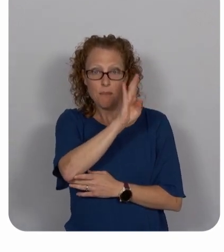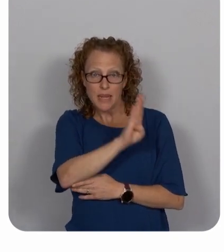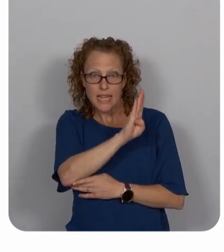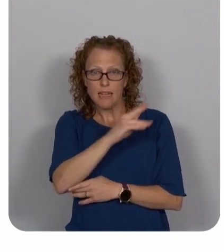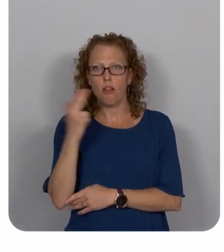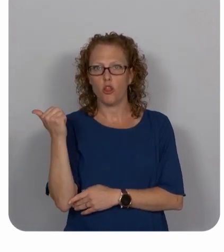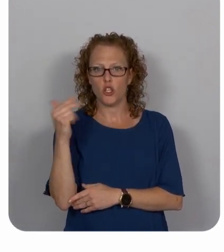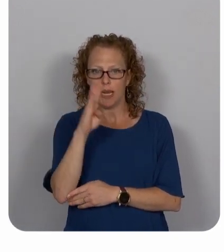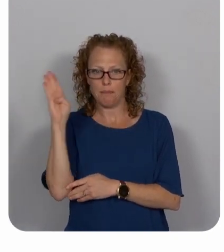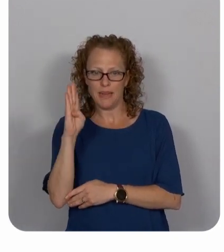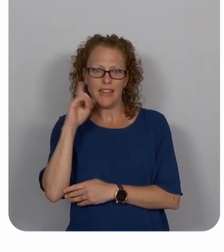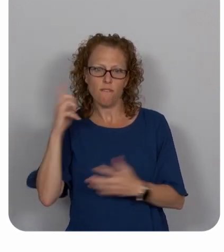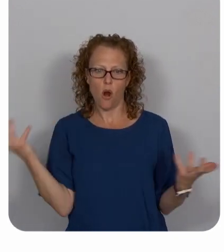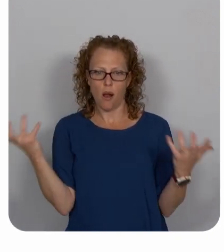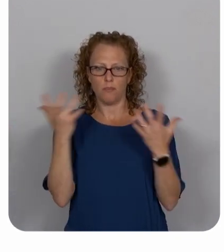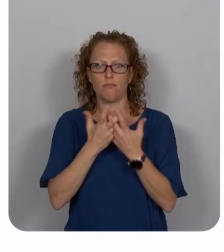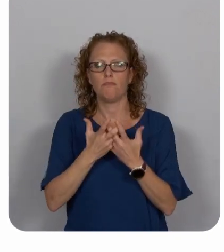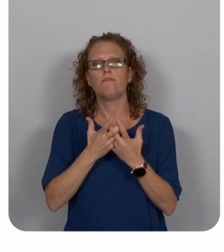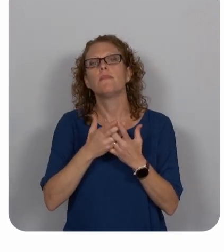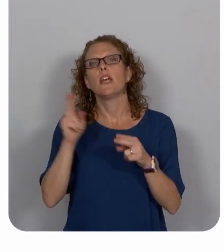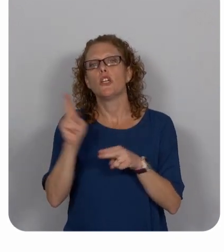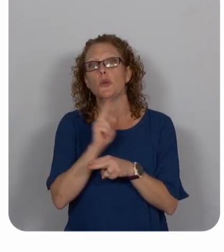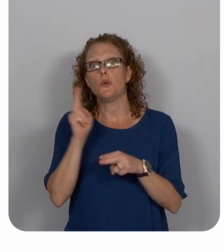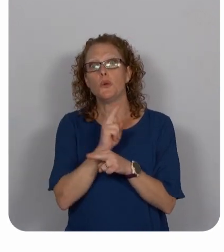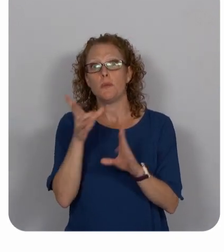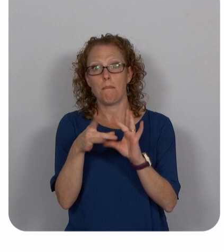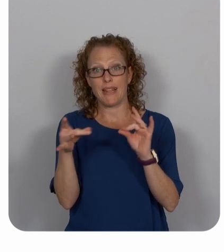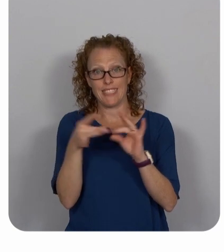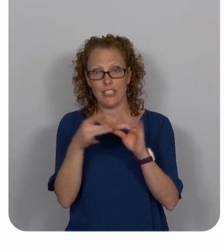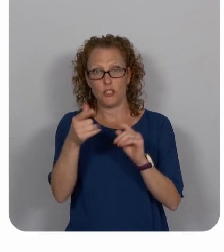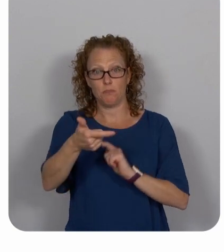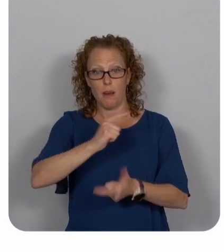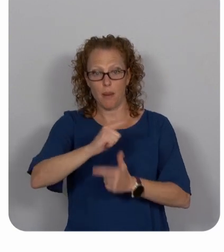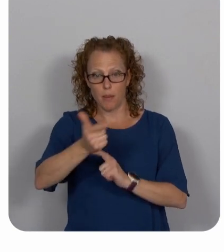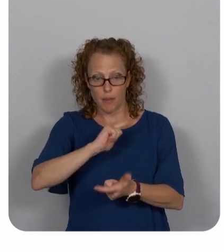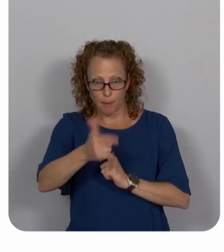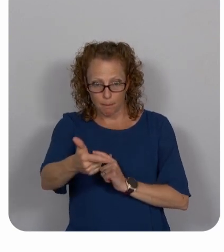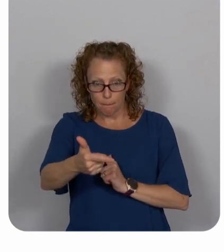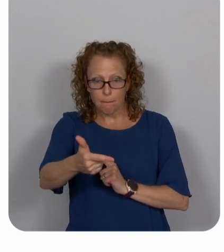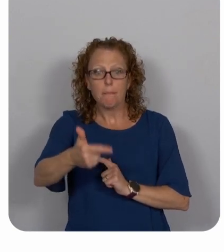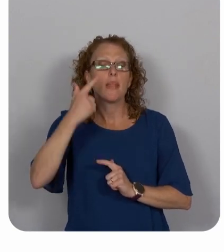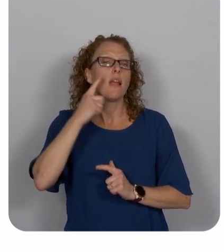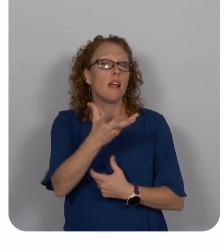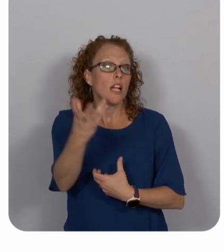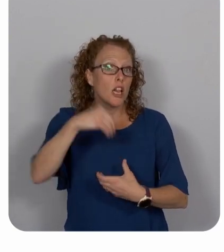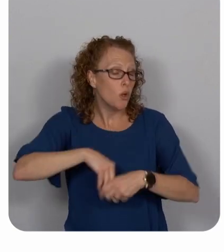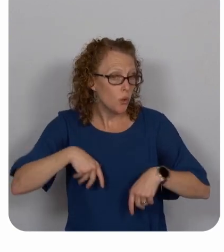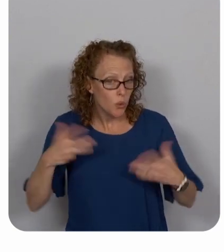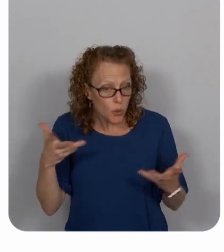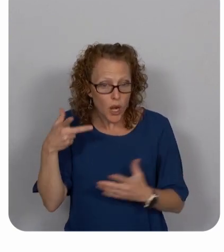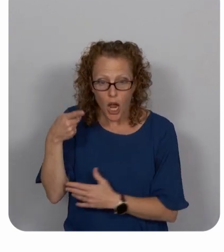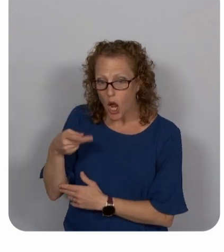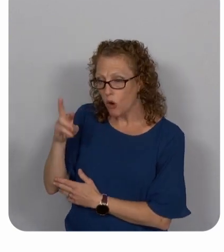and entity detection in user messages. The fine-tuned model can detect intents like product discovery,